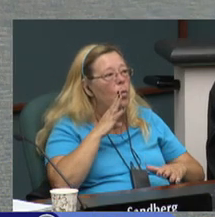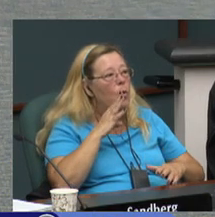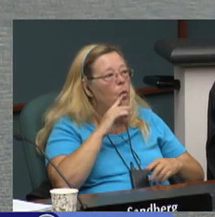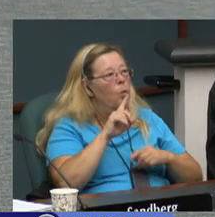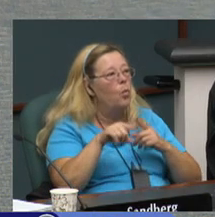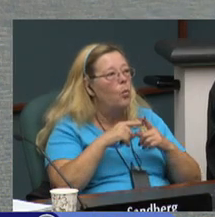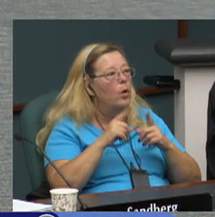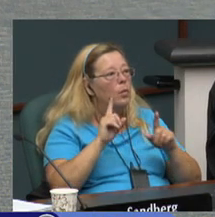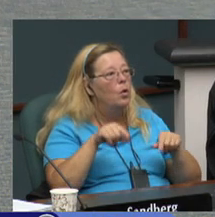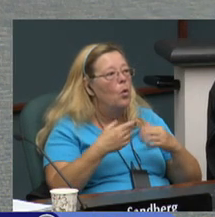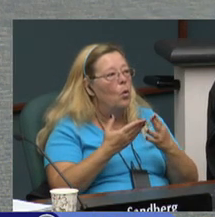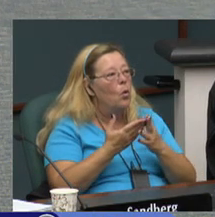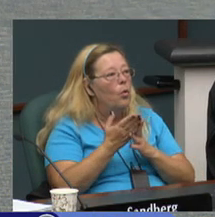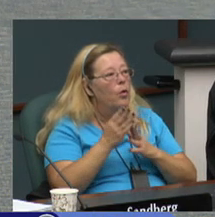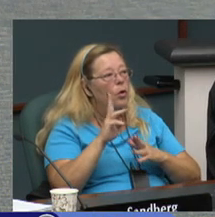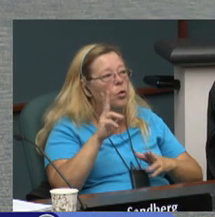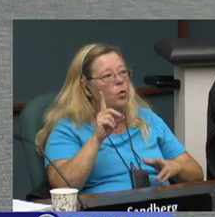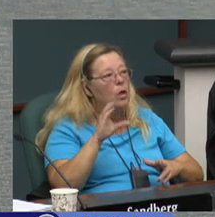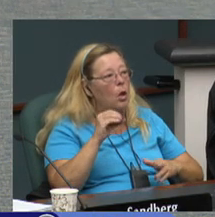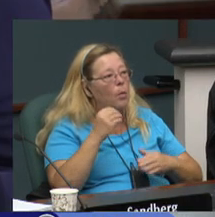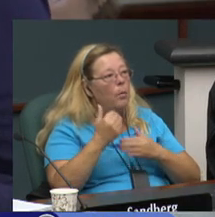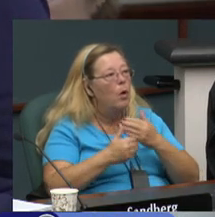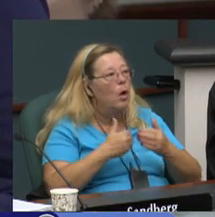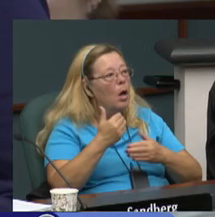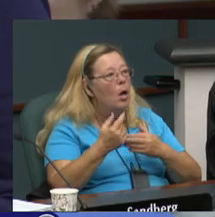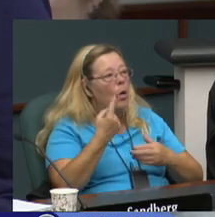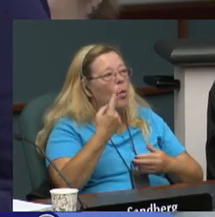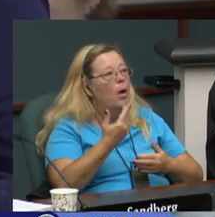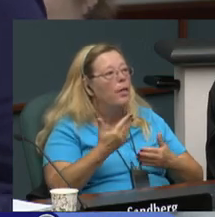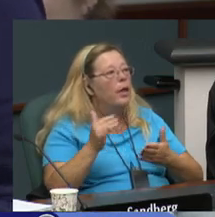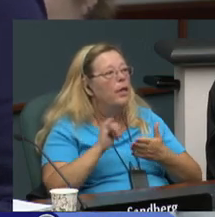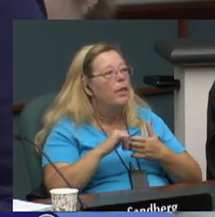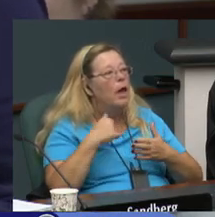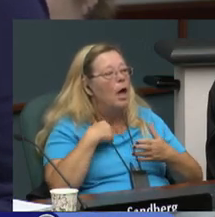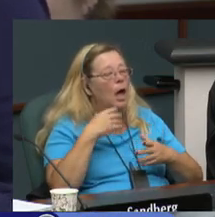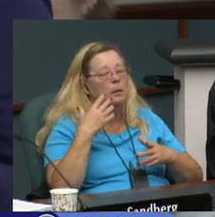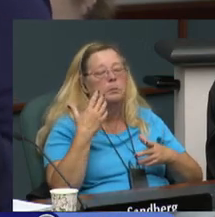going through the you do process one of the things that I was struck by is that